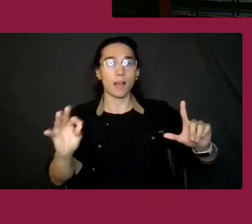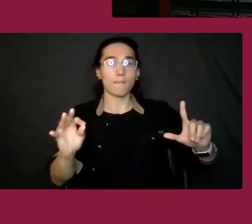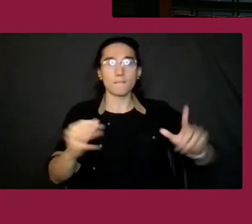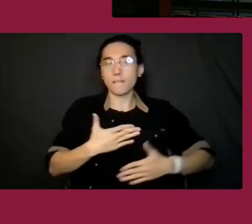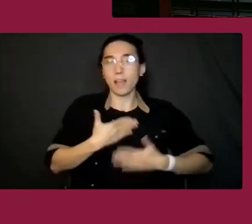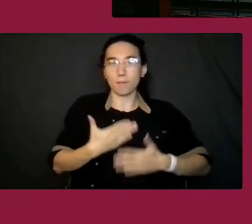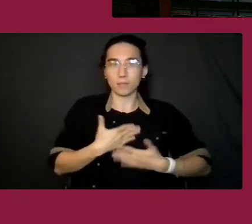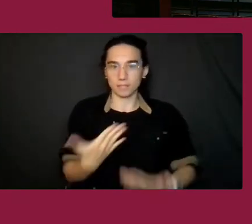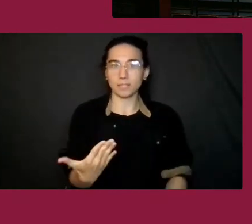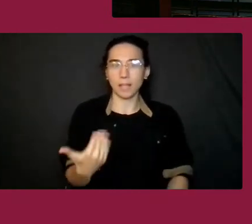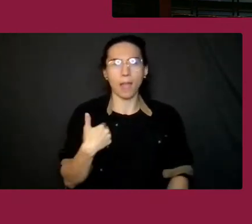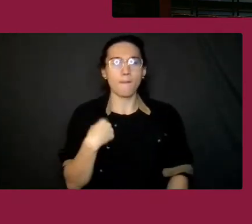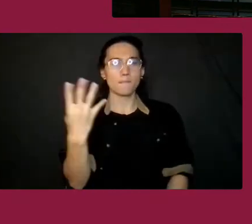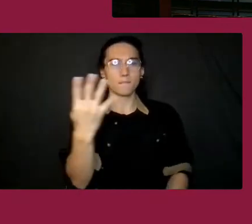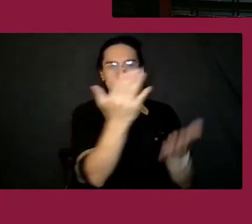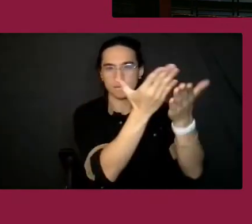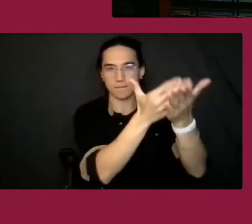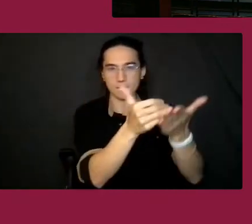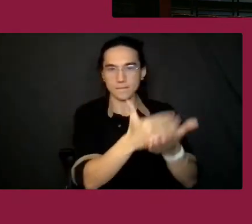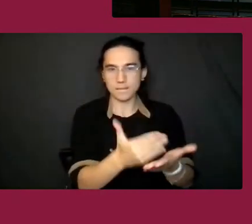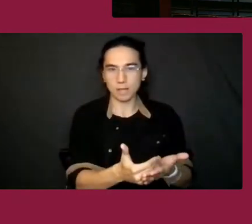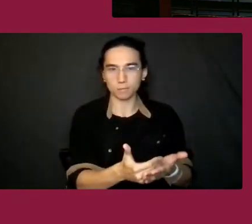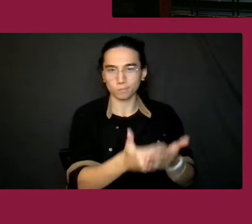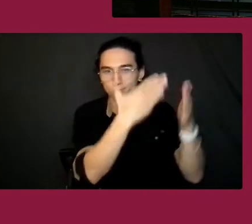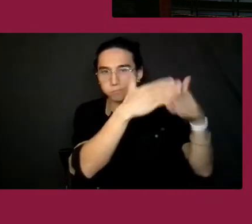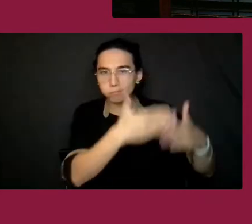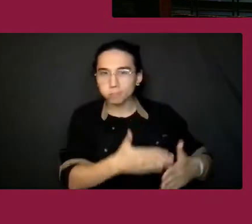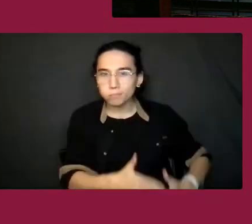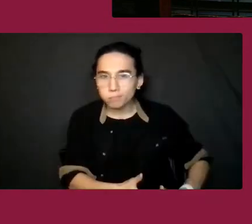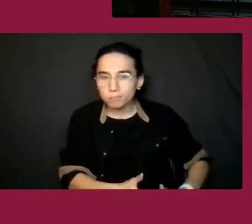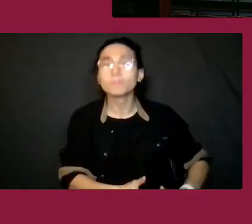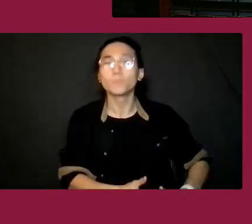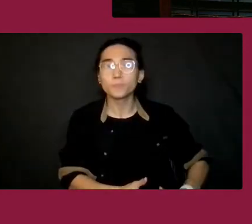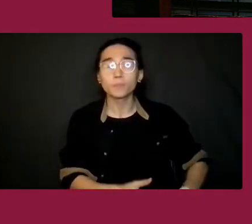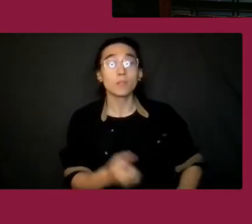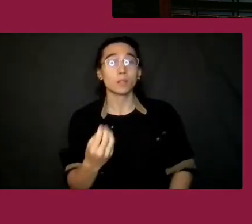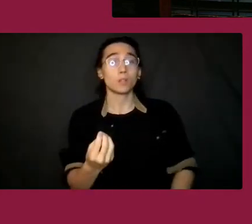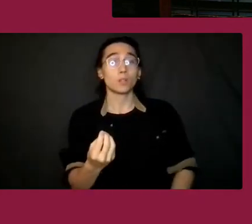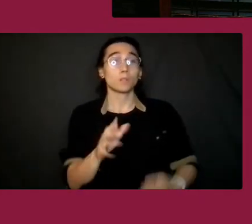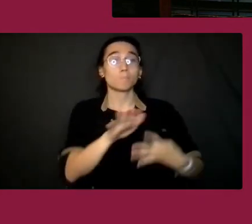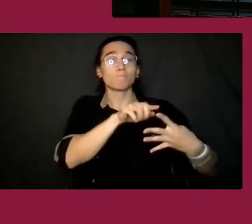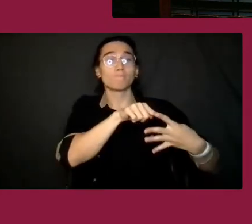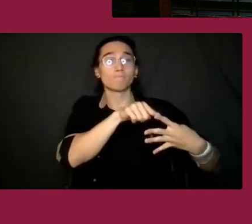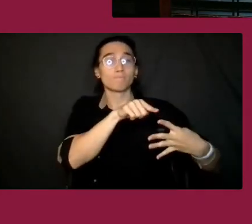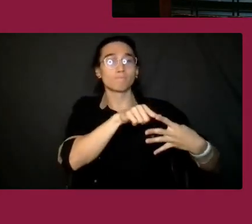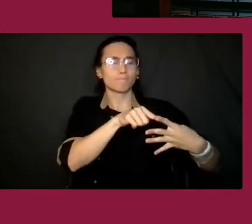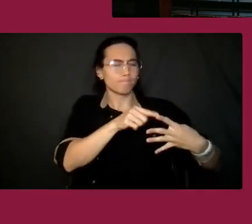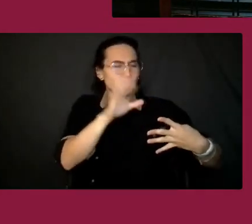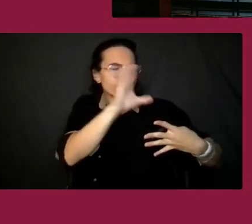First one is, uh, seeking happiness outside of oneself.